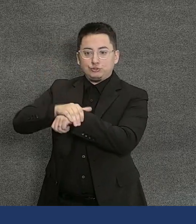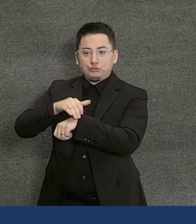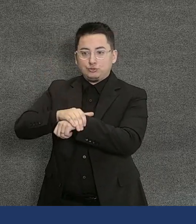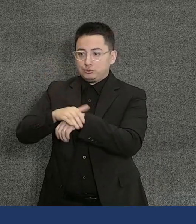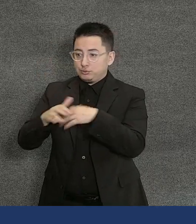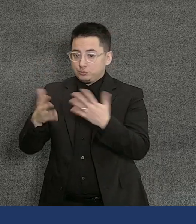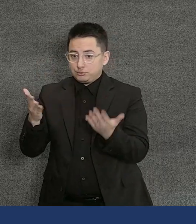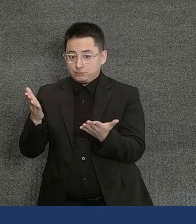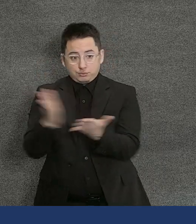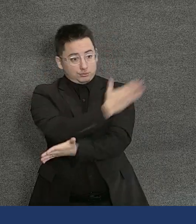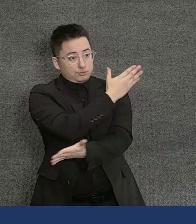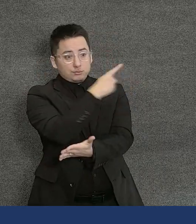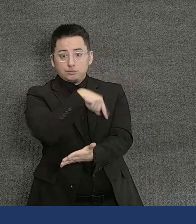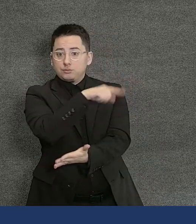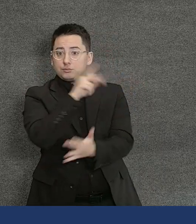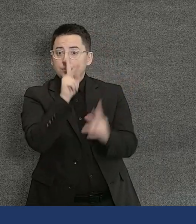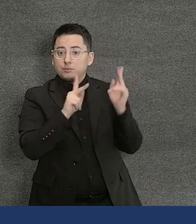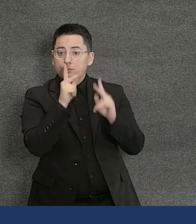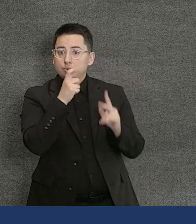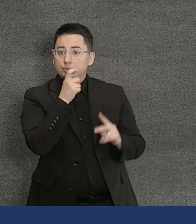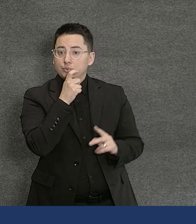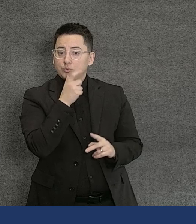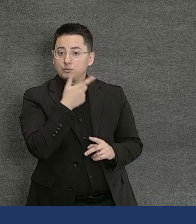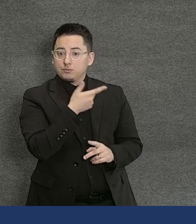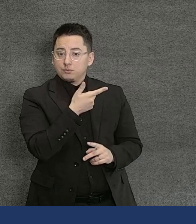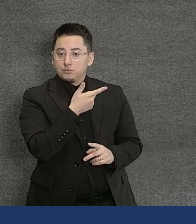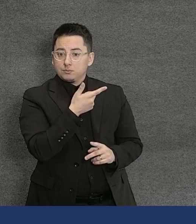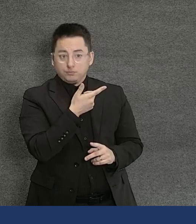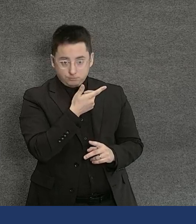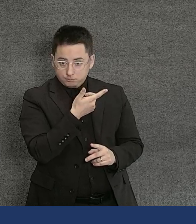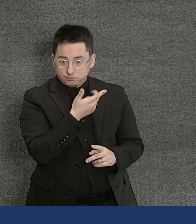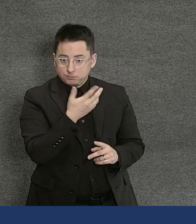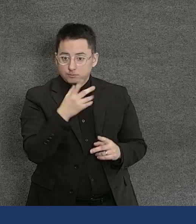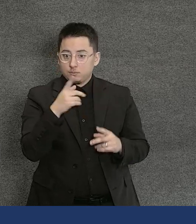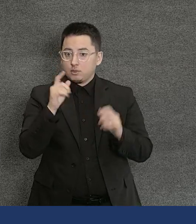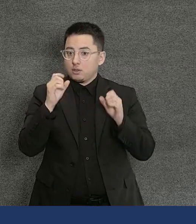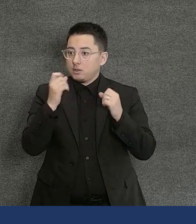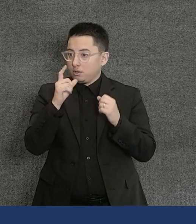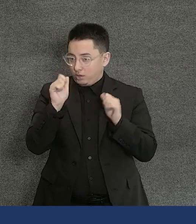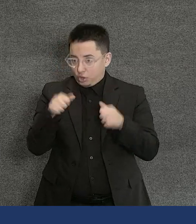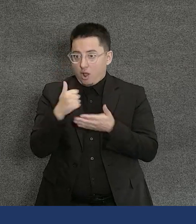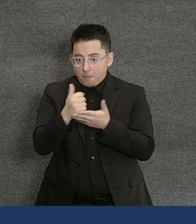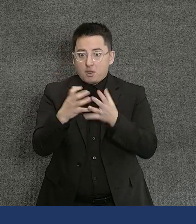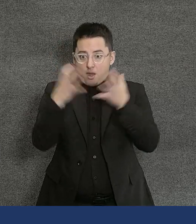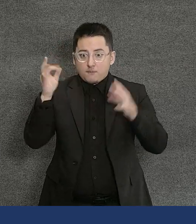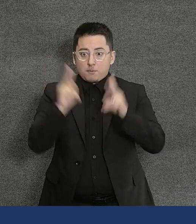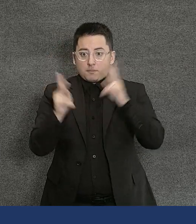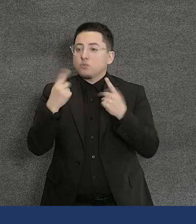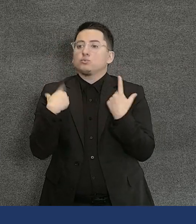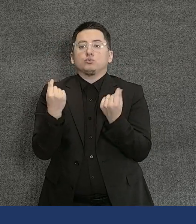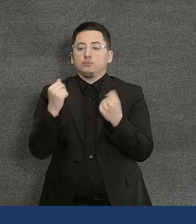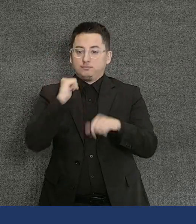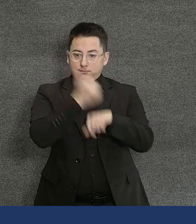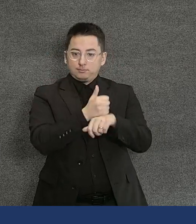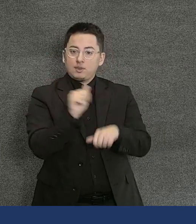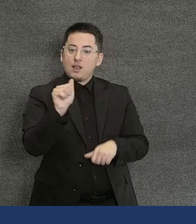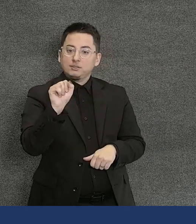So we stood up with the help of so many and American Sign Language call center, which has been a huge success, which has